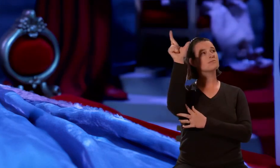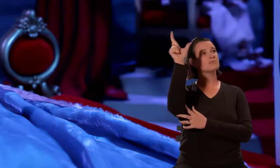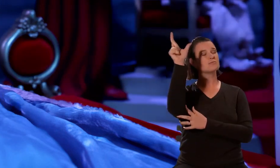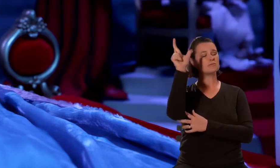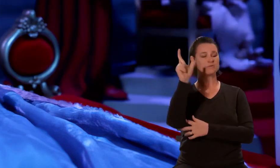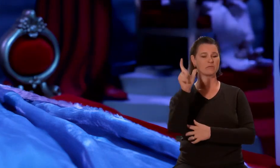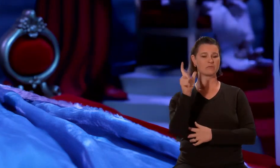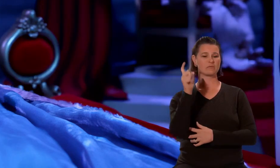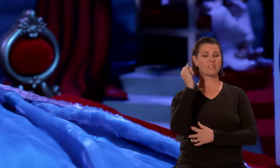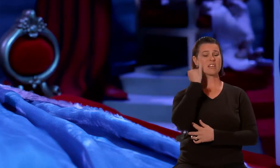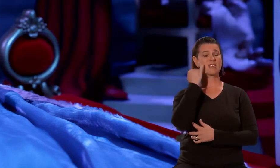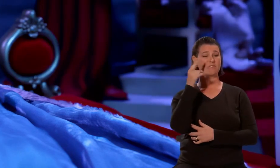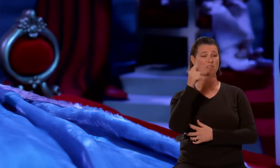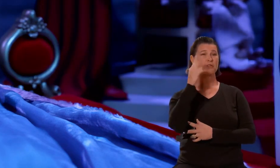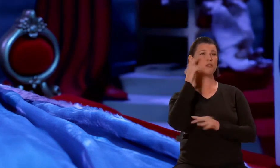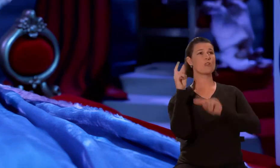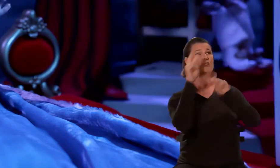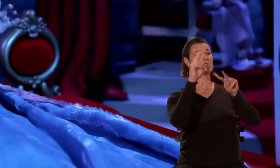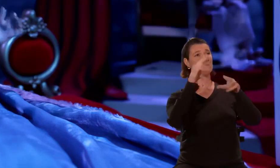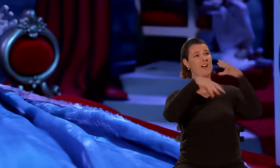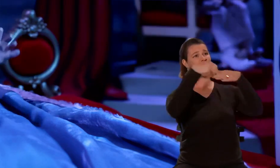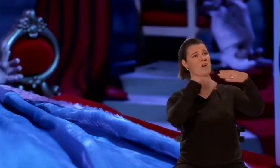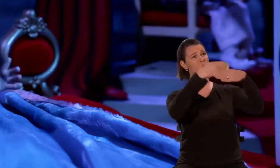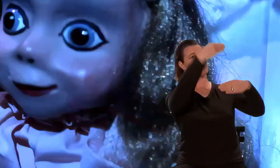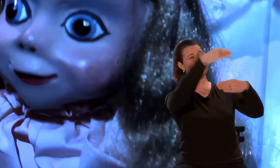If you looked out my window You'd see what I see